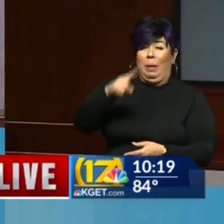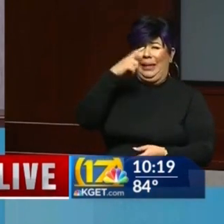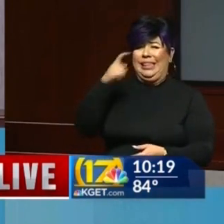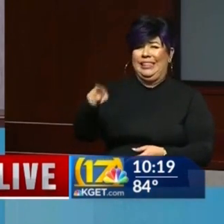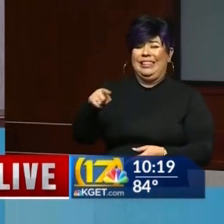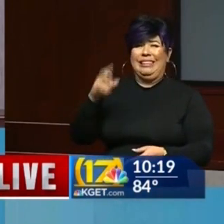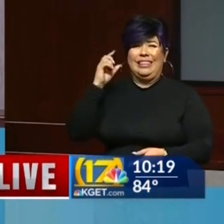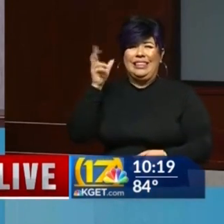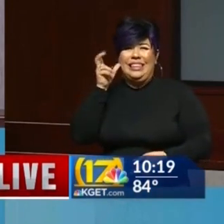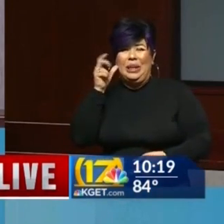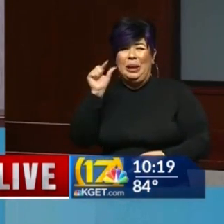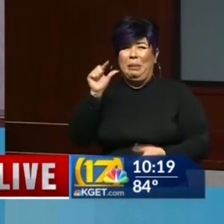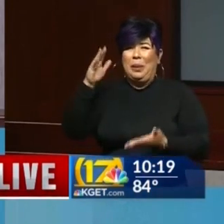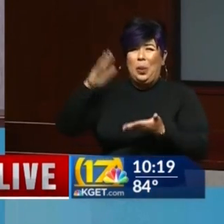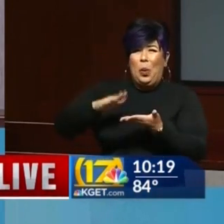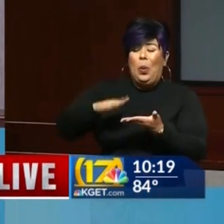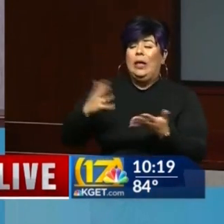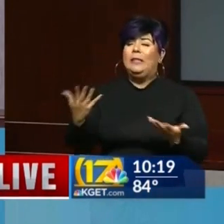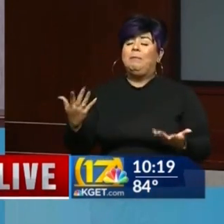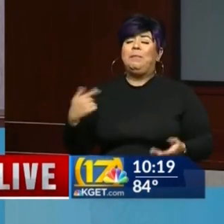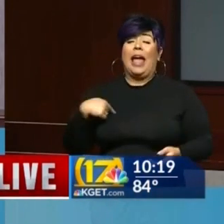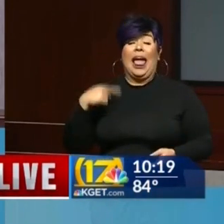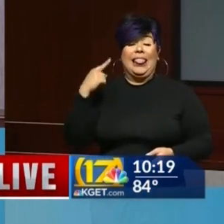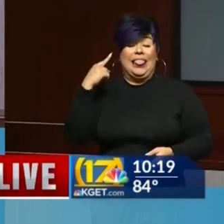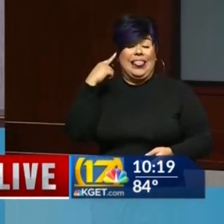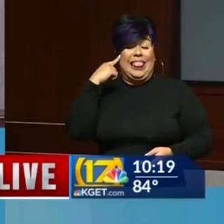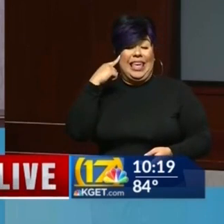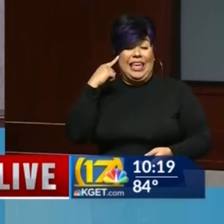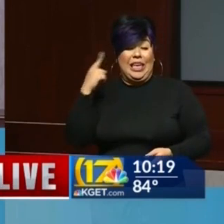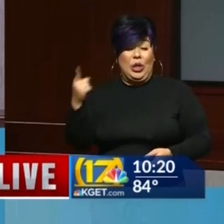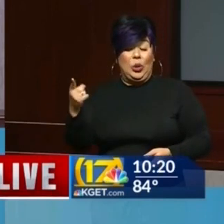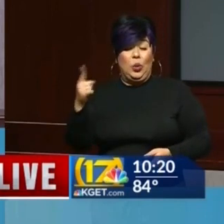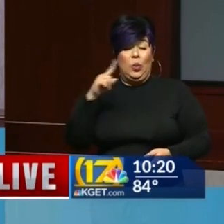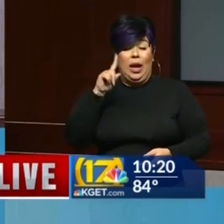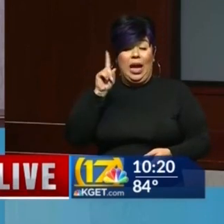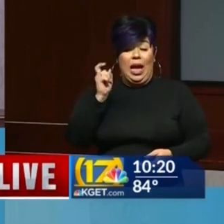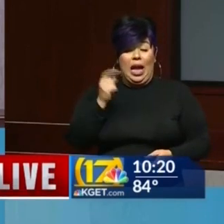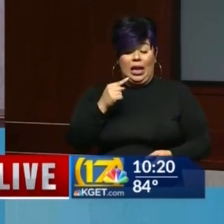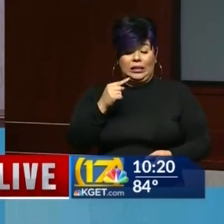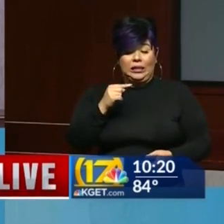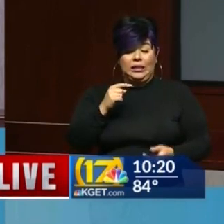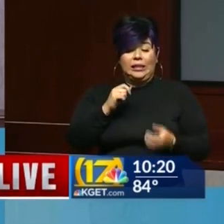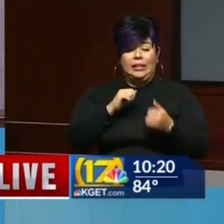I'M GOING TO RESTATE YOUR QUESTION. SORRY, THE AUDIO IS A LITTLE LOW, SO IT'S KIND OF HARD TO HEAR YOU.